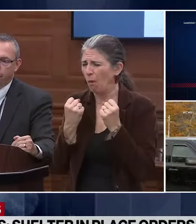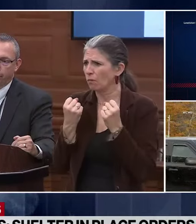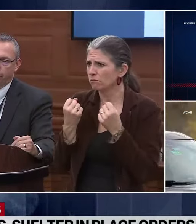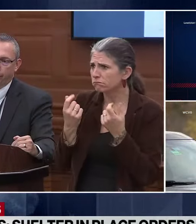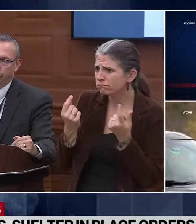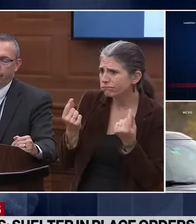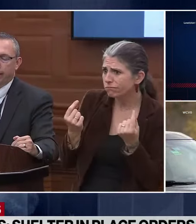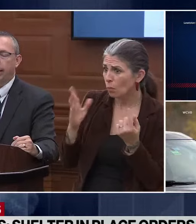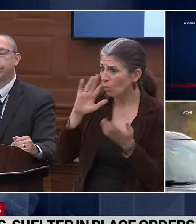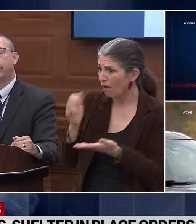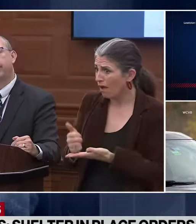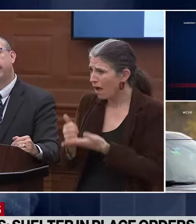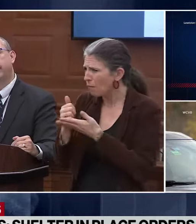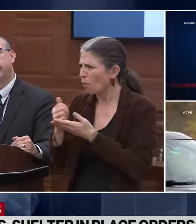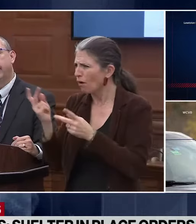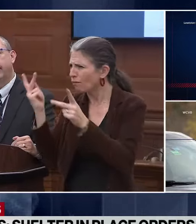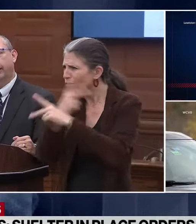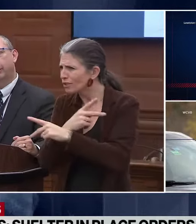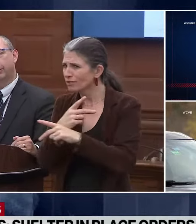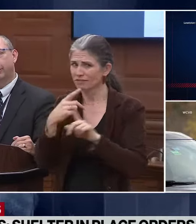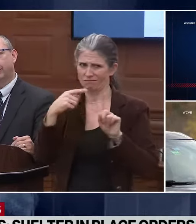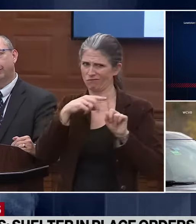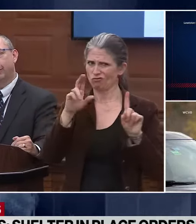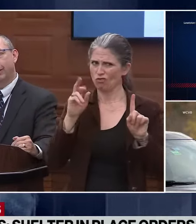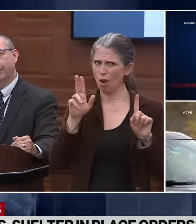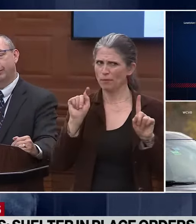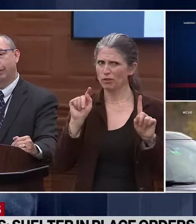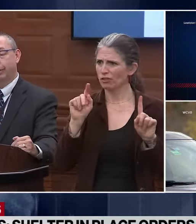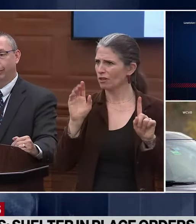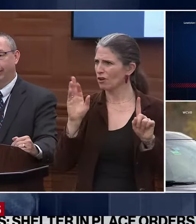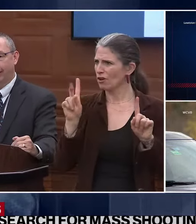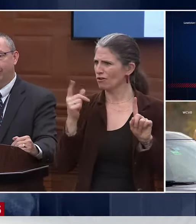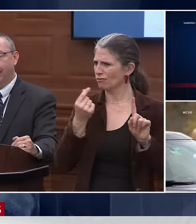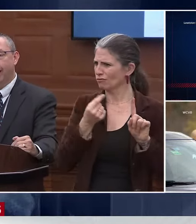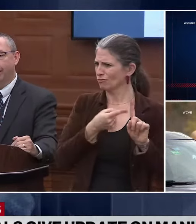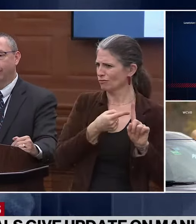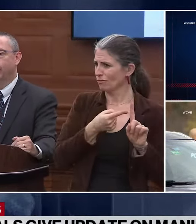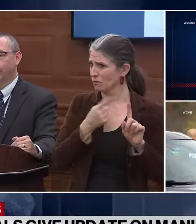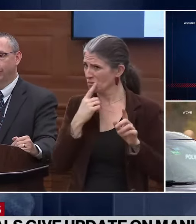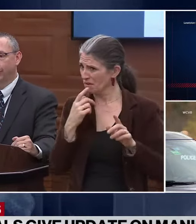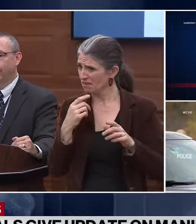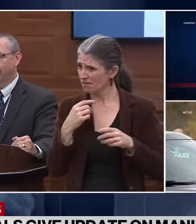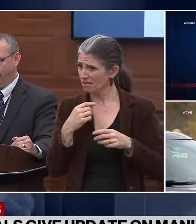AND OTHER REASONS TO SUPPORT YOU MAY COMPLICATING THE SEARCH OR ARE YOU HOPING THIS ACTUALLY MIGHT HELP THAT SCARES YOU A PROBLEM.